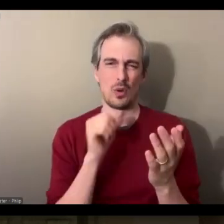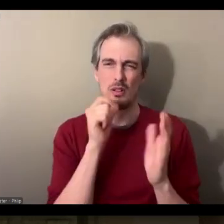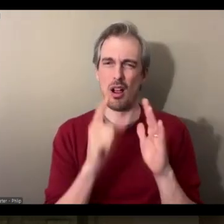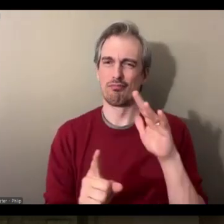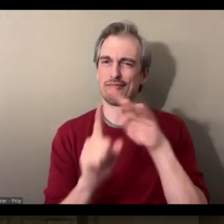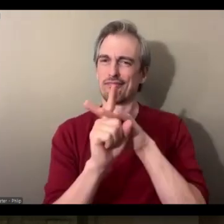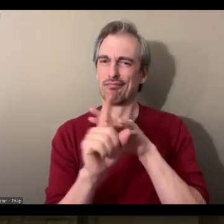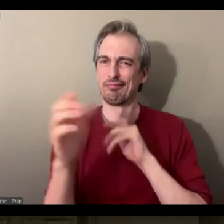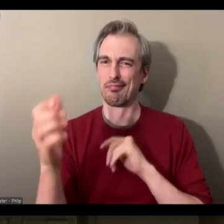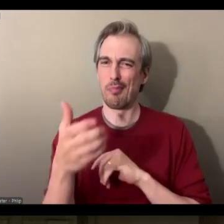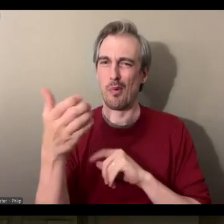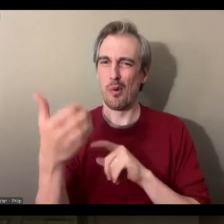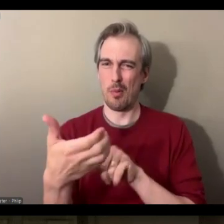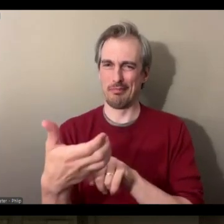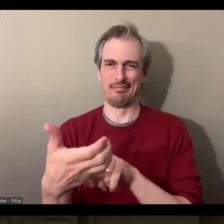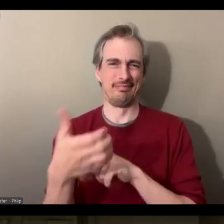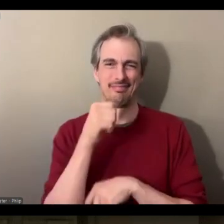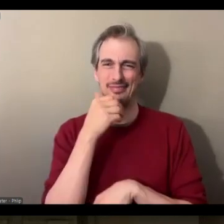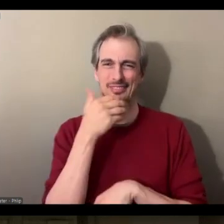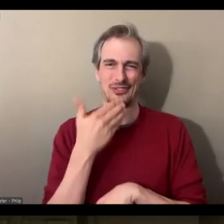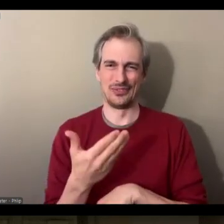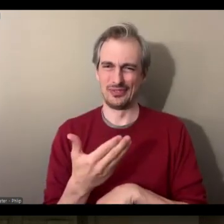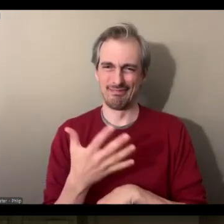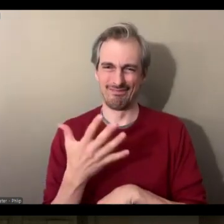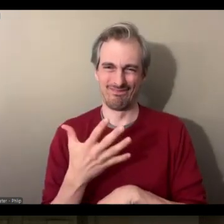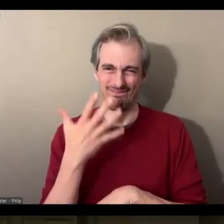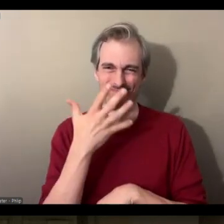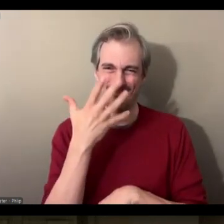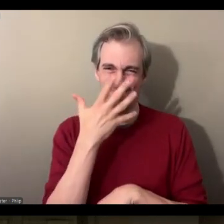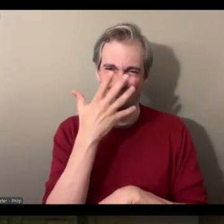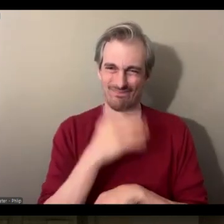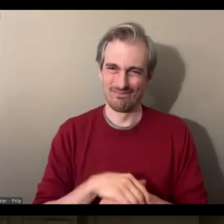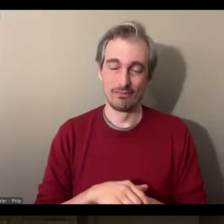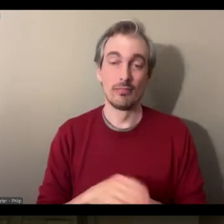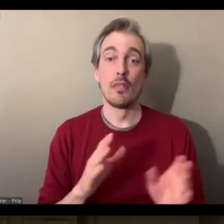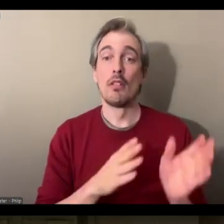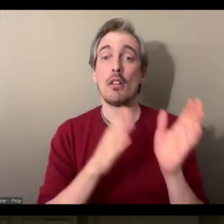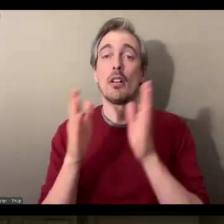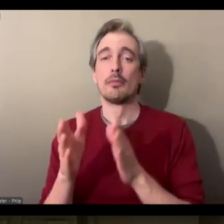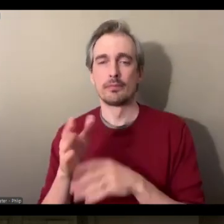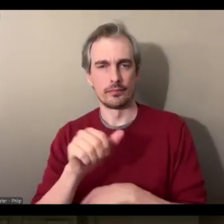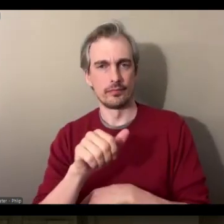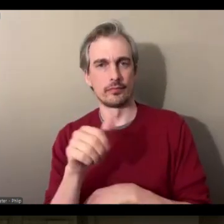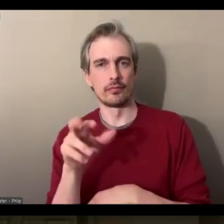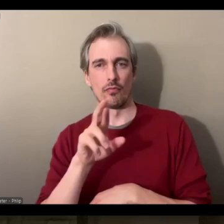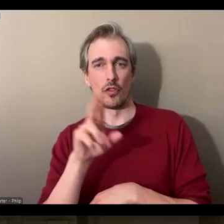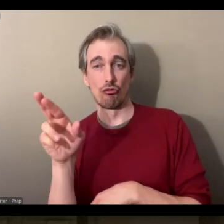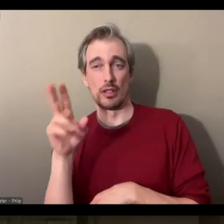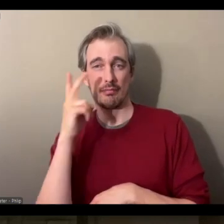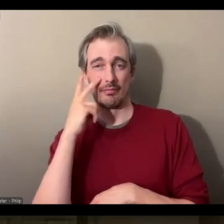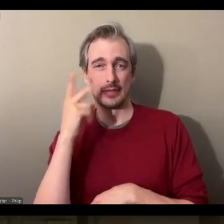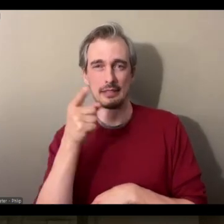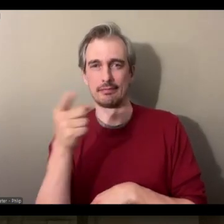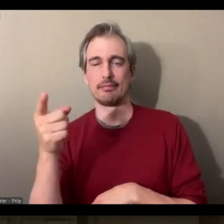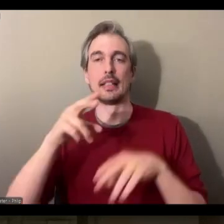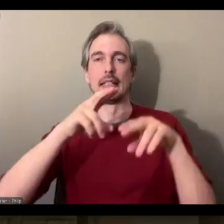right side, we are seeing a seat map with a bunch of colored dots representing seats. The accessible